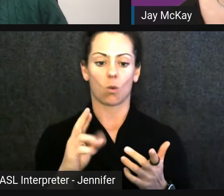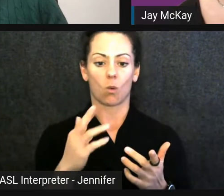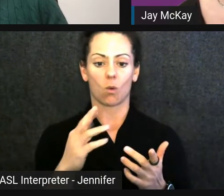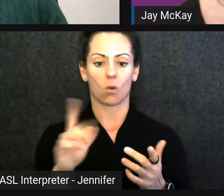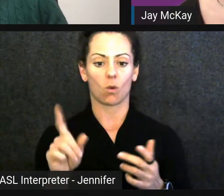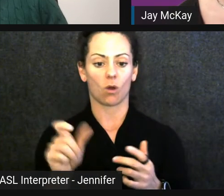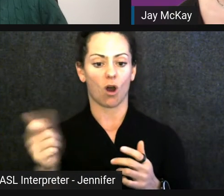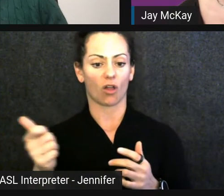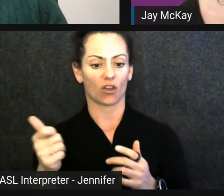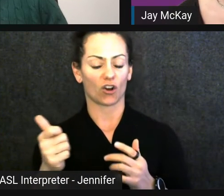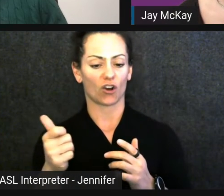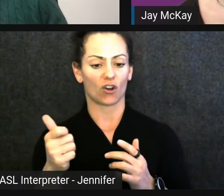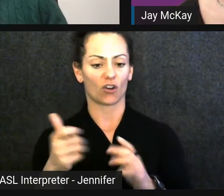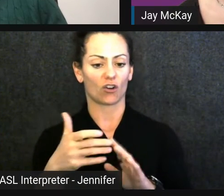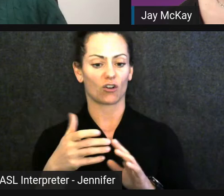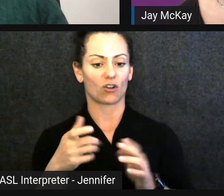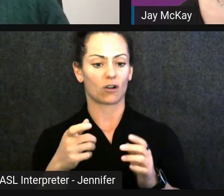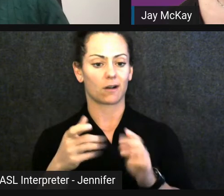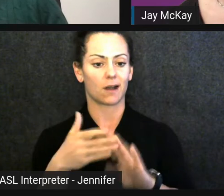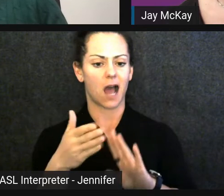Sorry. How do you mean operators?